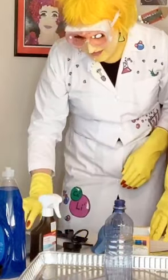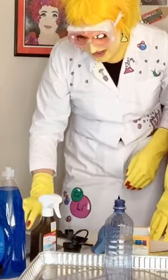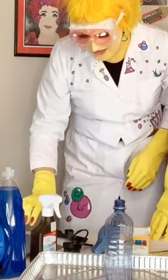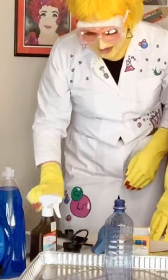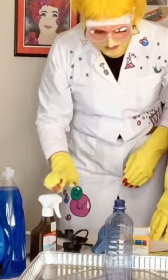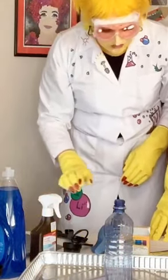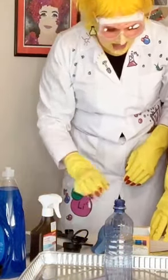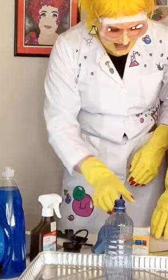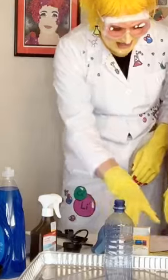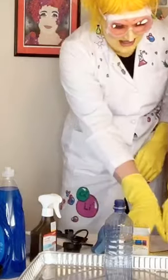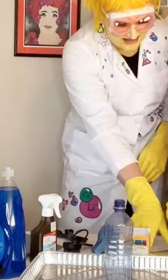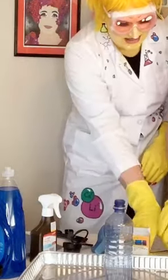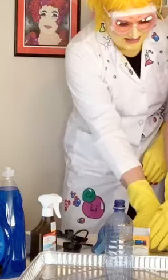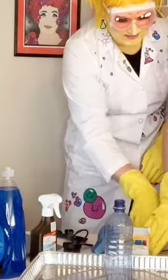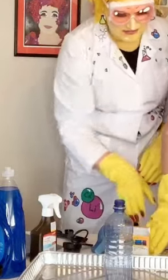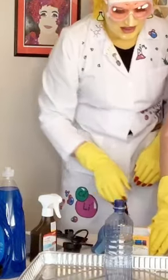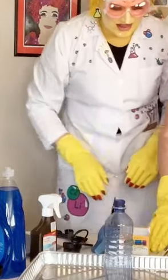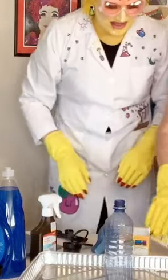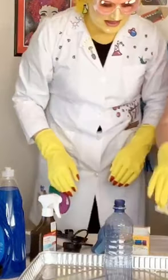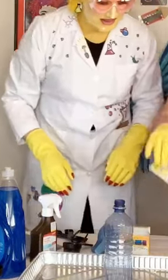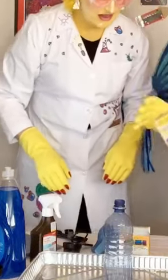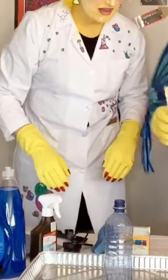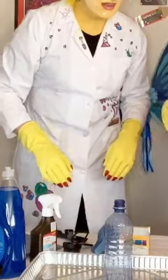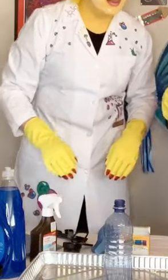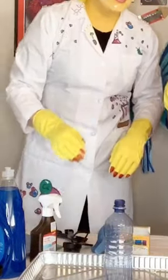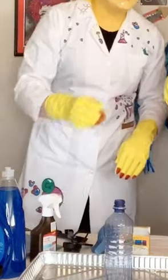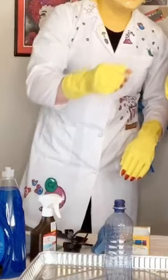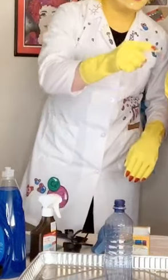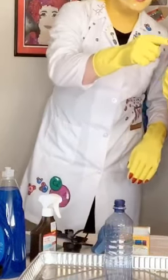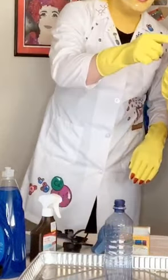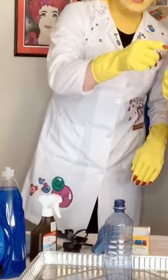next we have dry yeast. BARB: Yeast! CALI: Yes AARON: It's the yeast you can do! CALI: It's